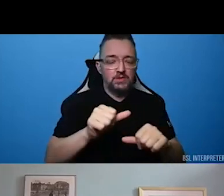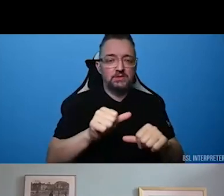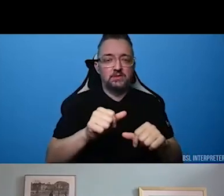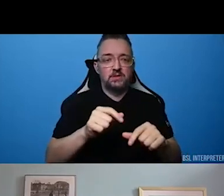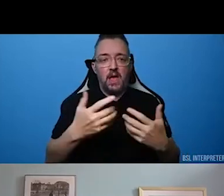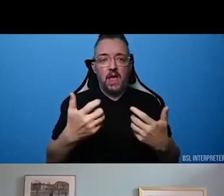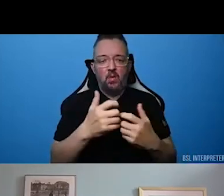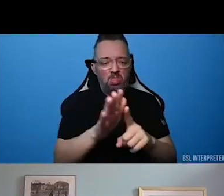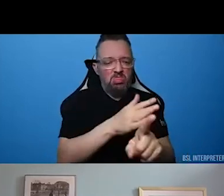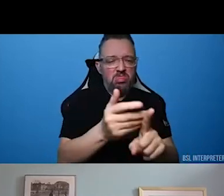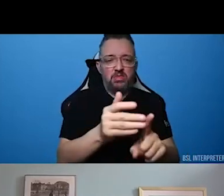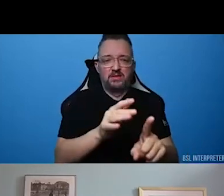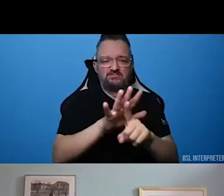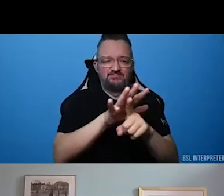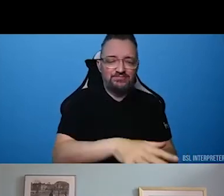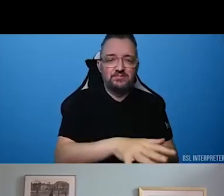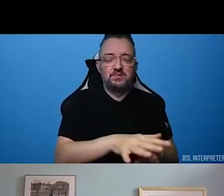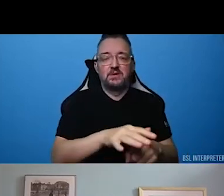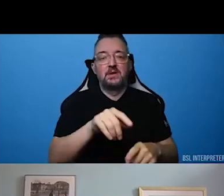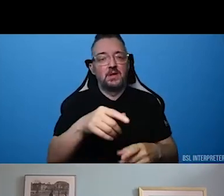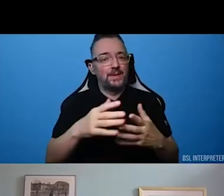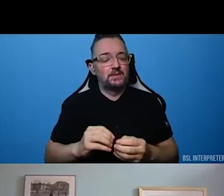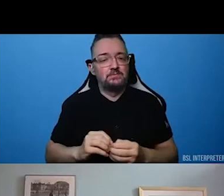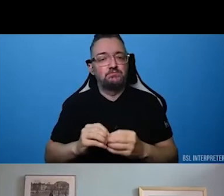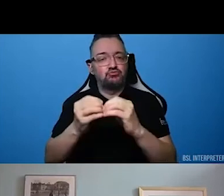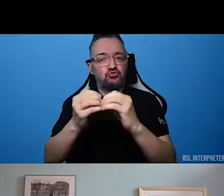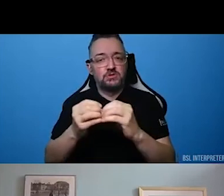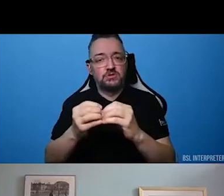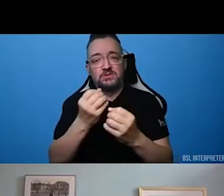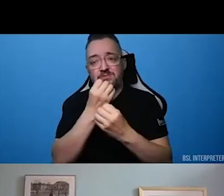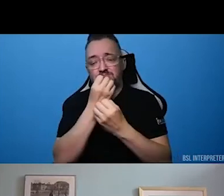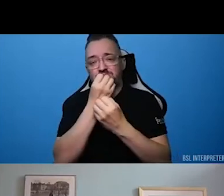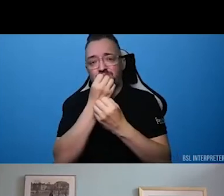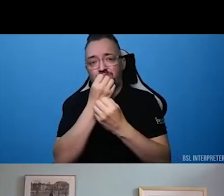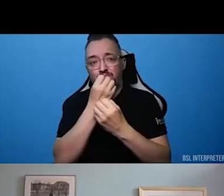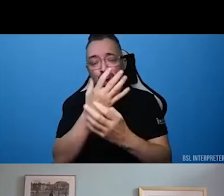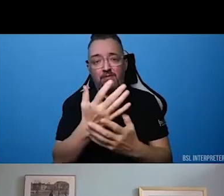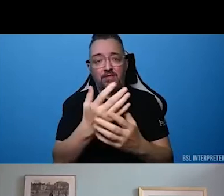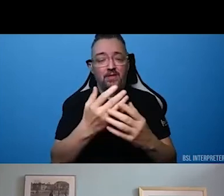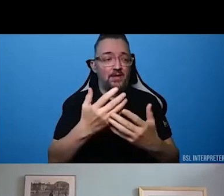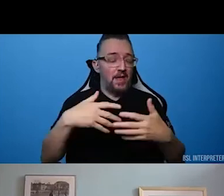and injustice which has produced these exquisite amazing artifacts.